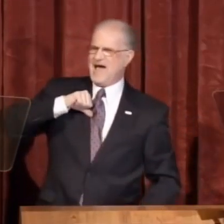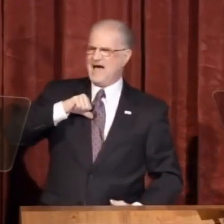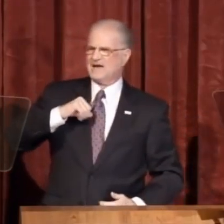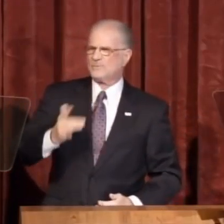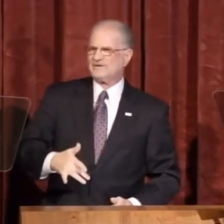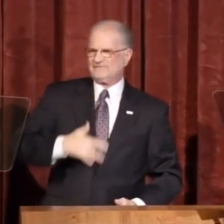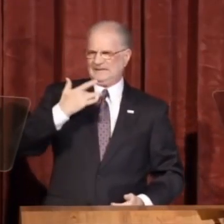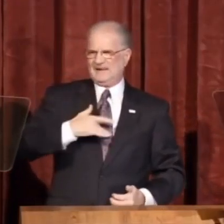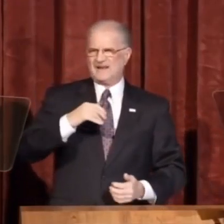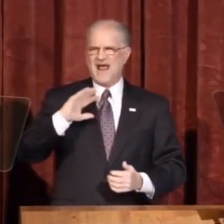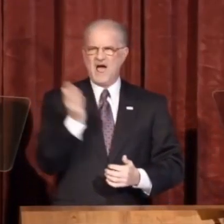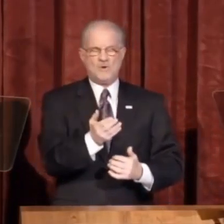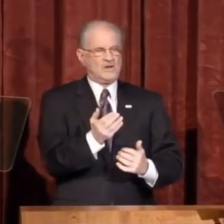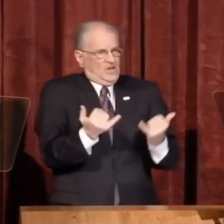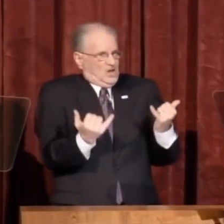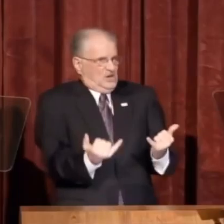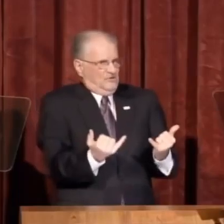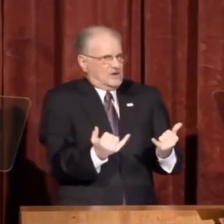They will create an environment that encourages